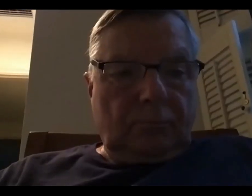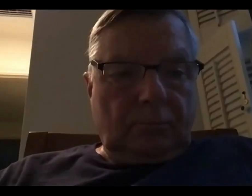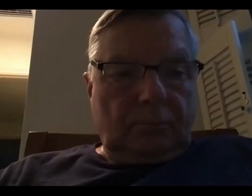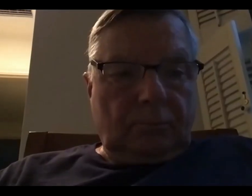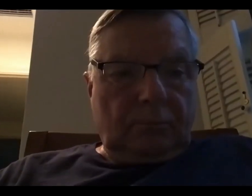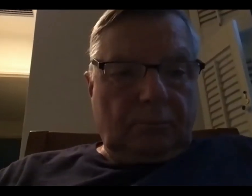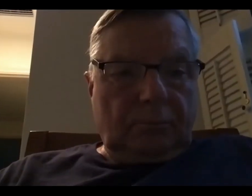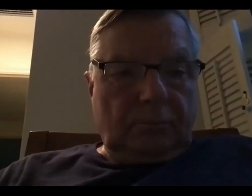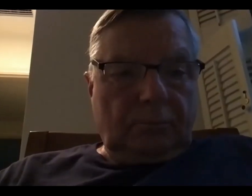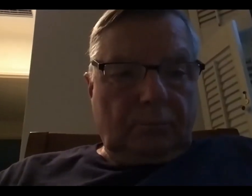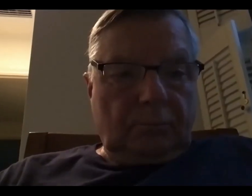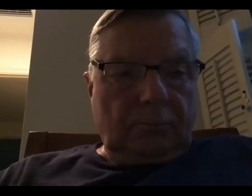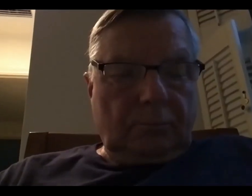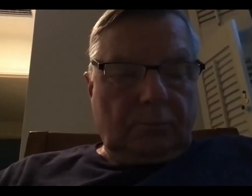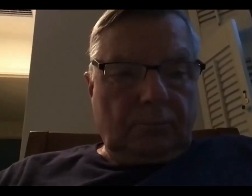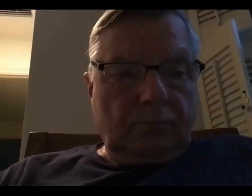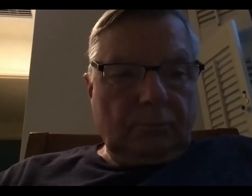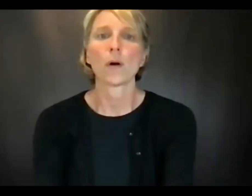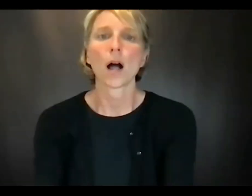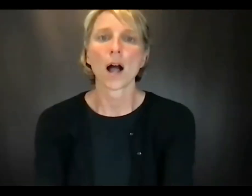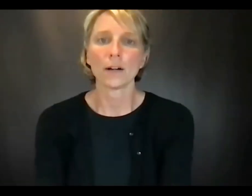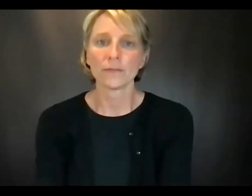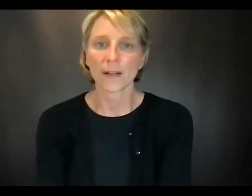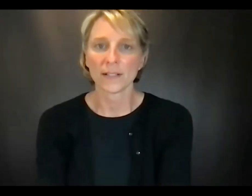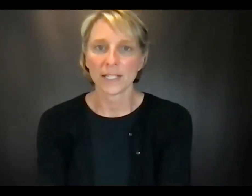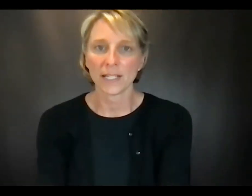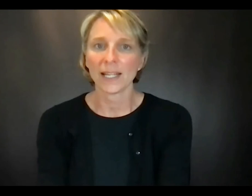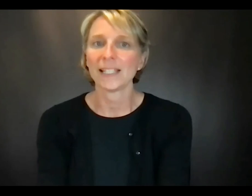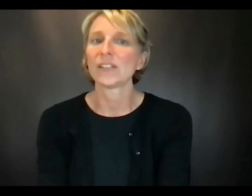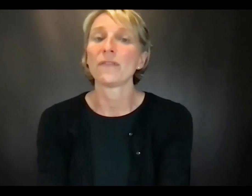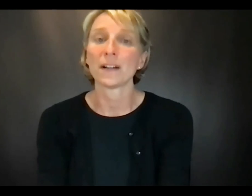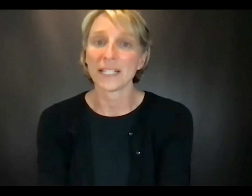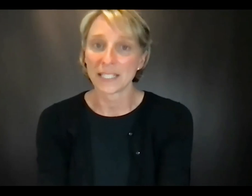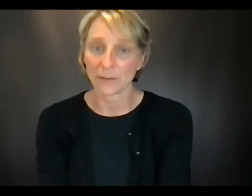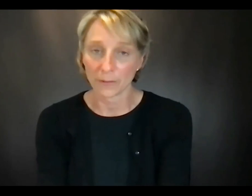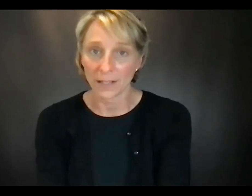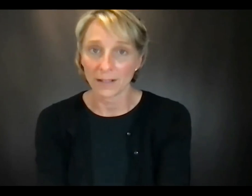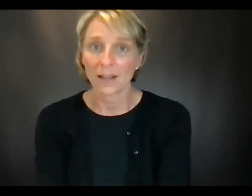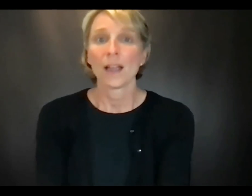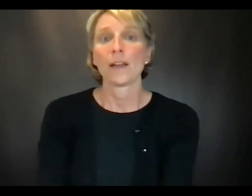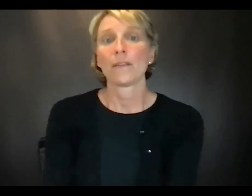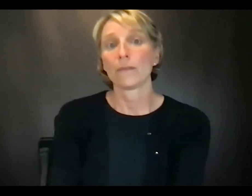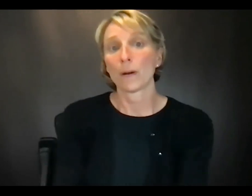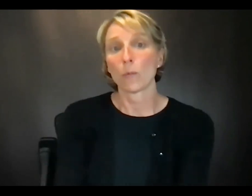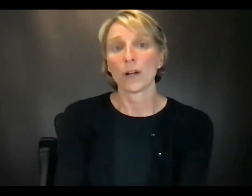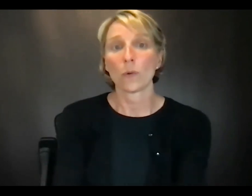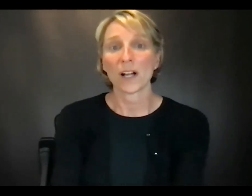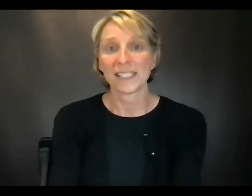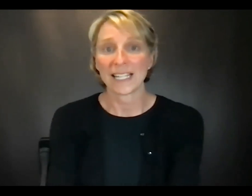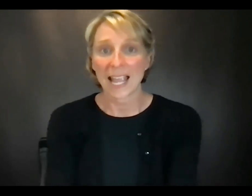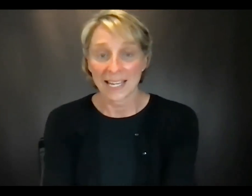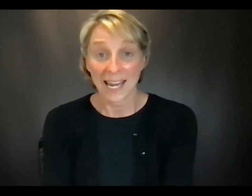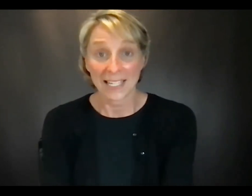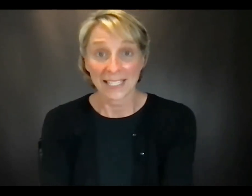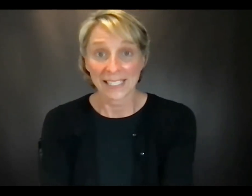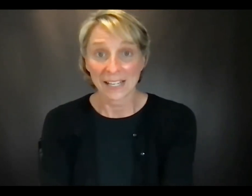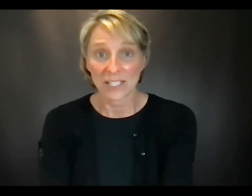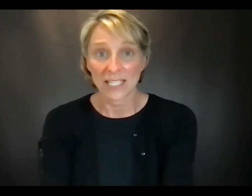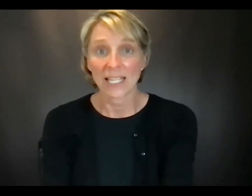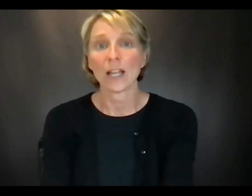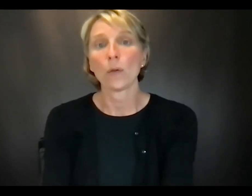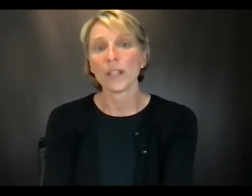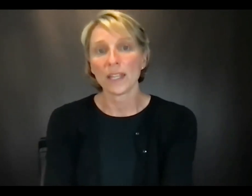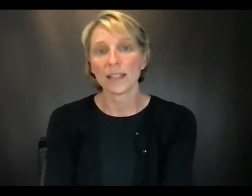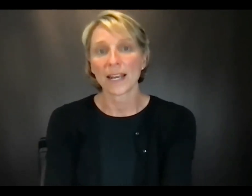Great question. So, our funding is very different from what it was in 1817. The only thing that has